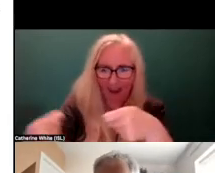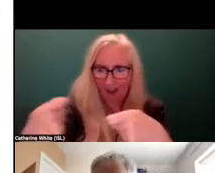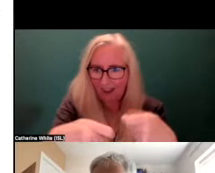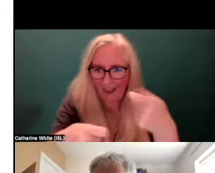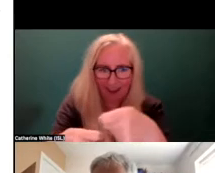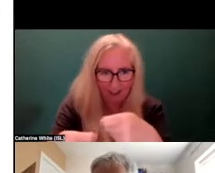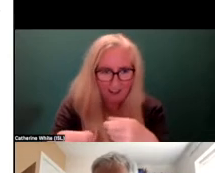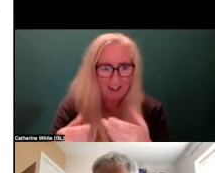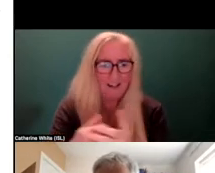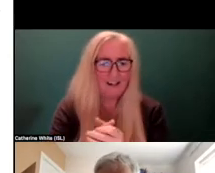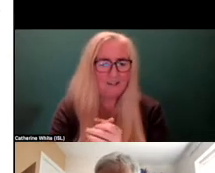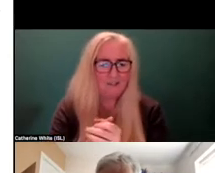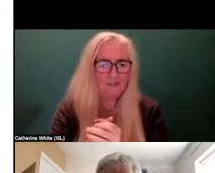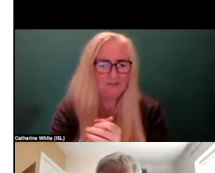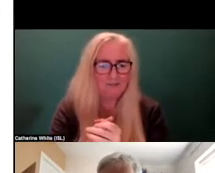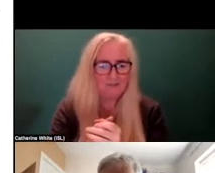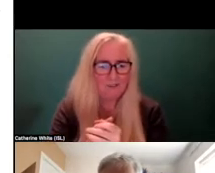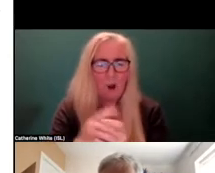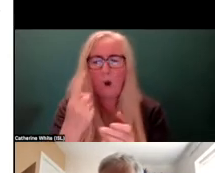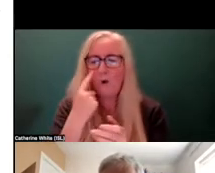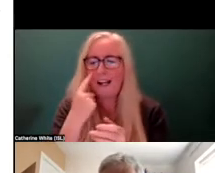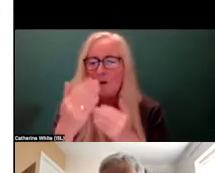Do we need to look at some more insurance based models that they have